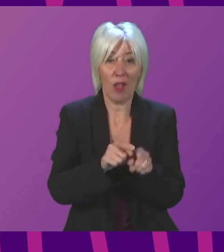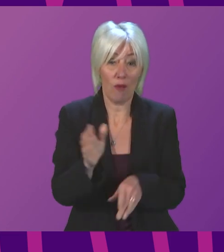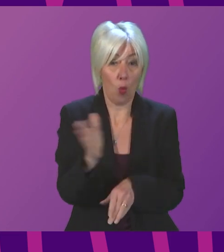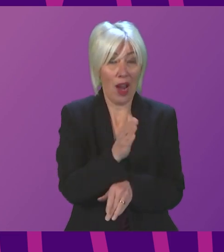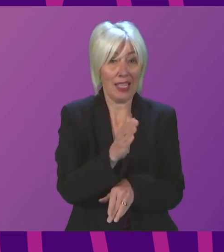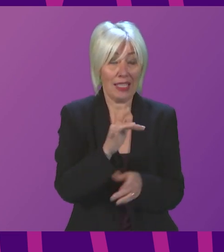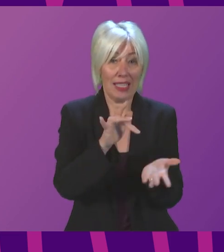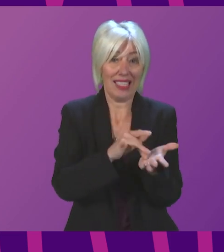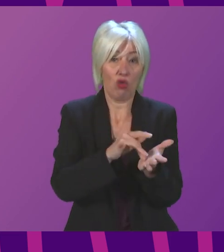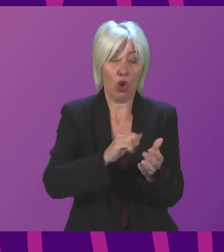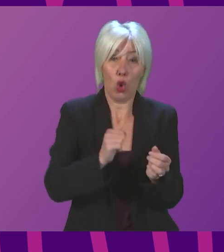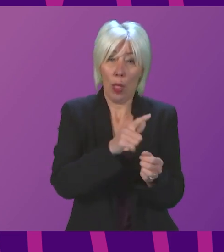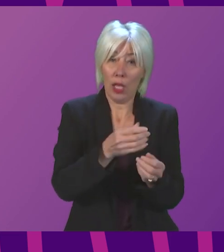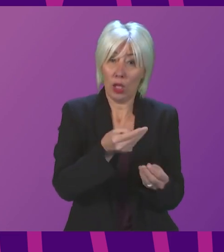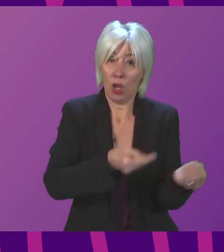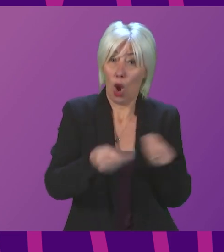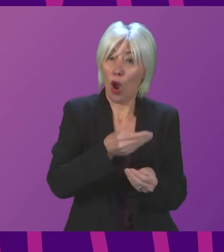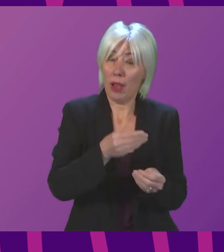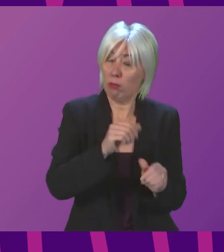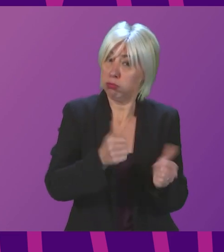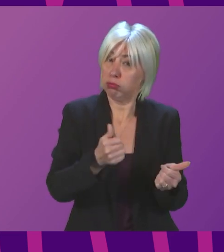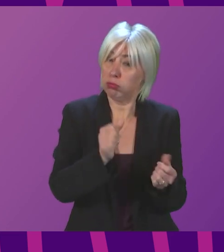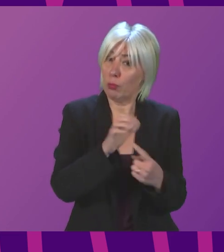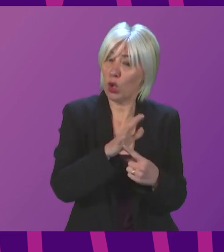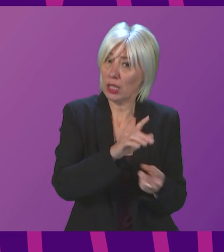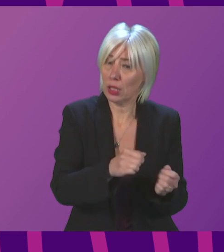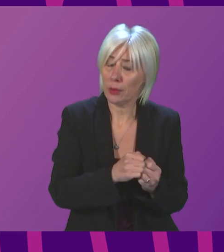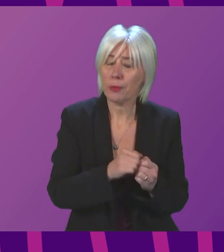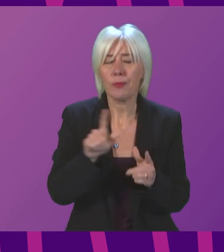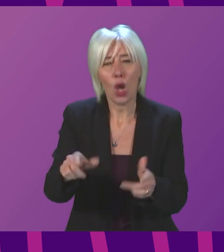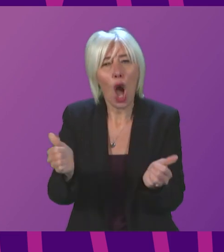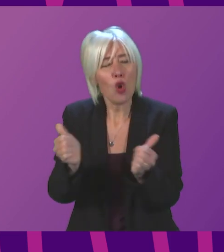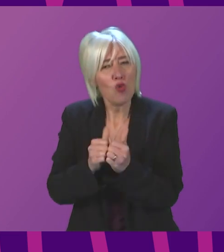Given that, will the First Minister say whether she agrees that Glasgow, as a key driver for